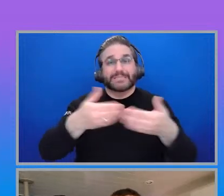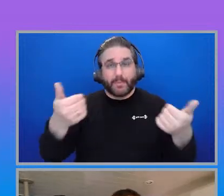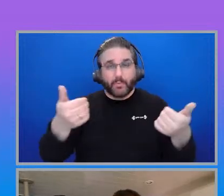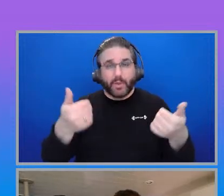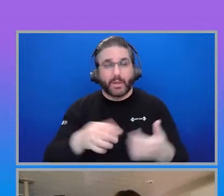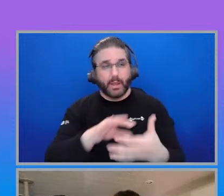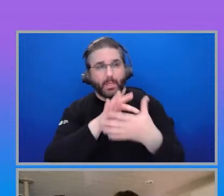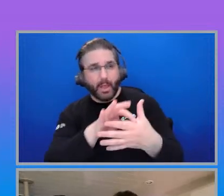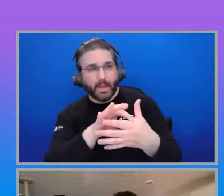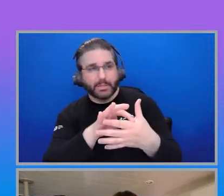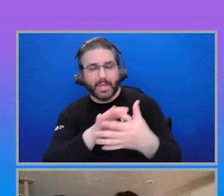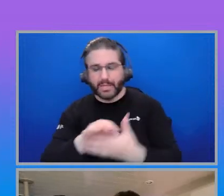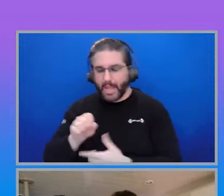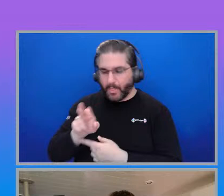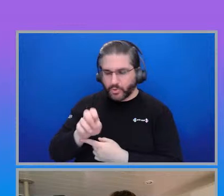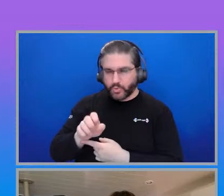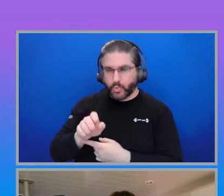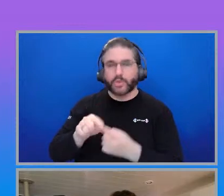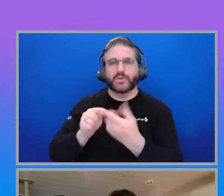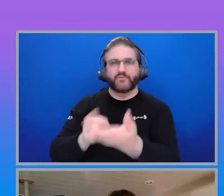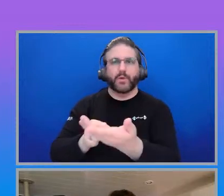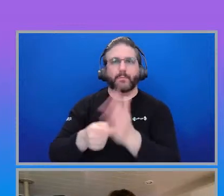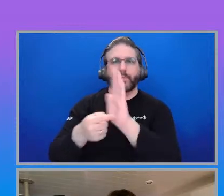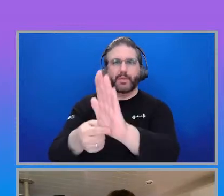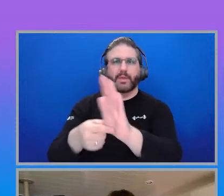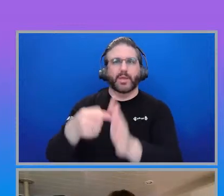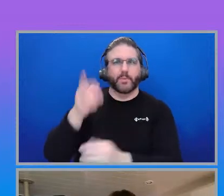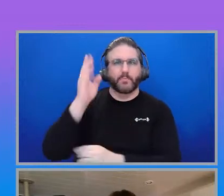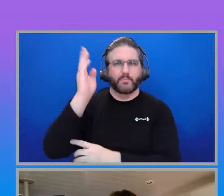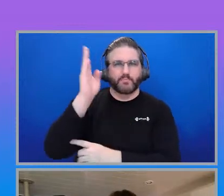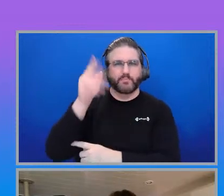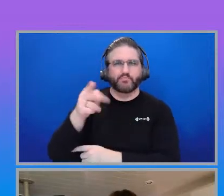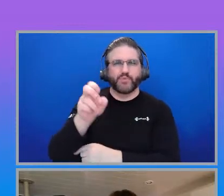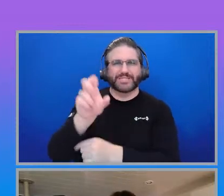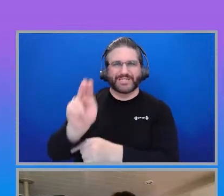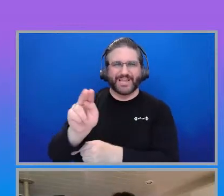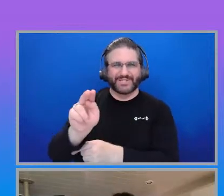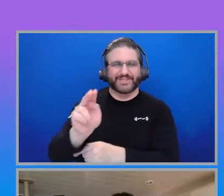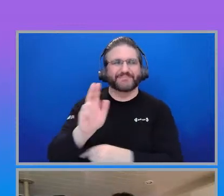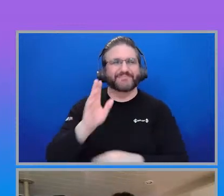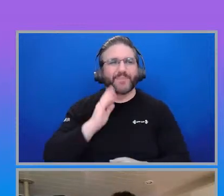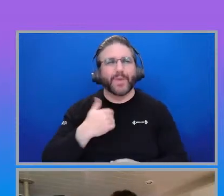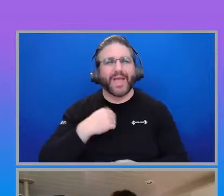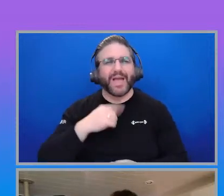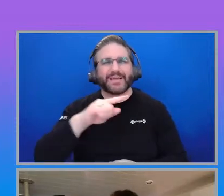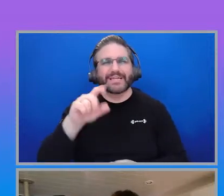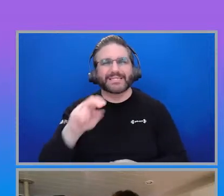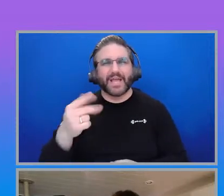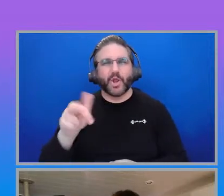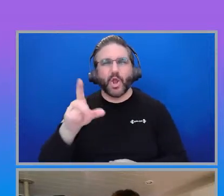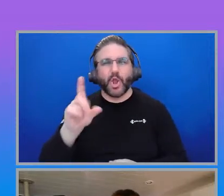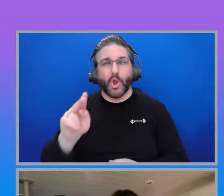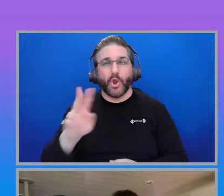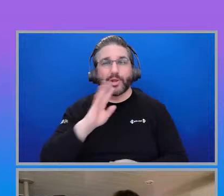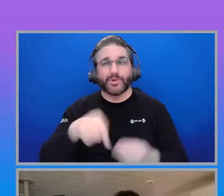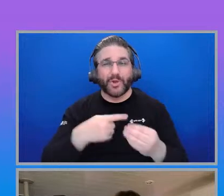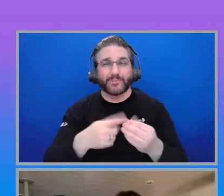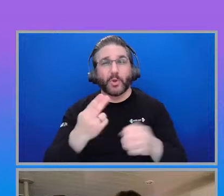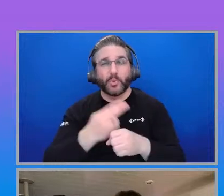source and presentation. That's what the CSS Zen Garden was all about. It was showing how you could create completely